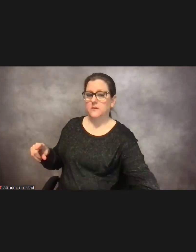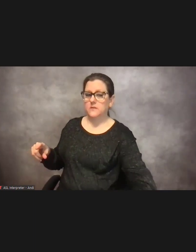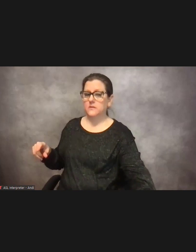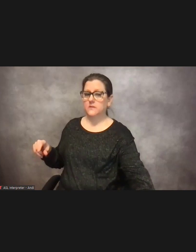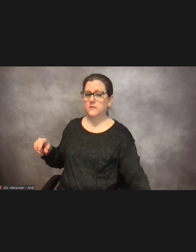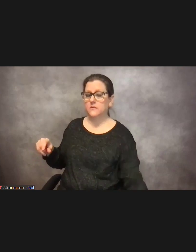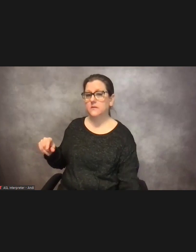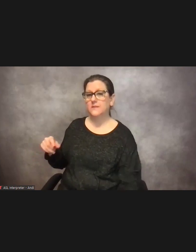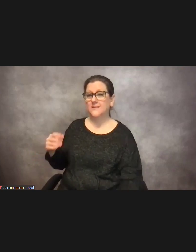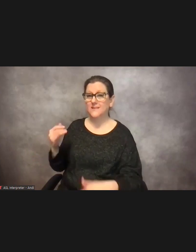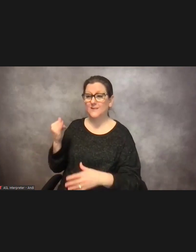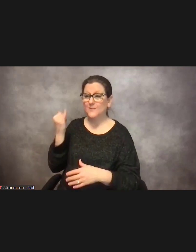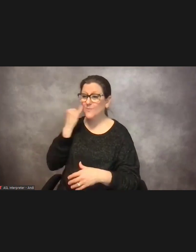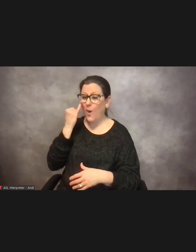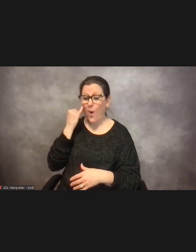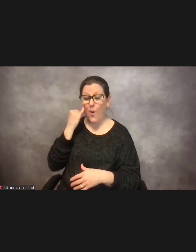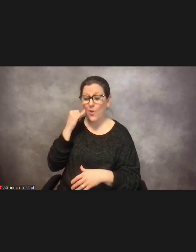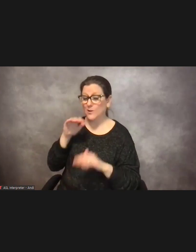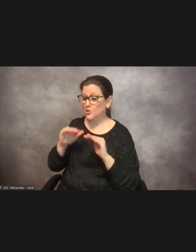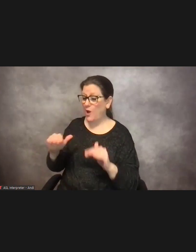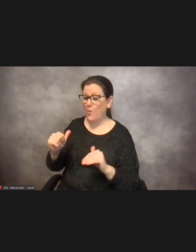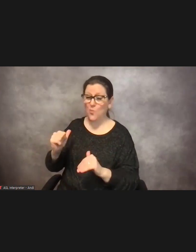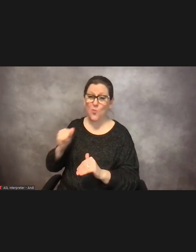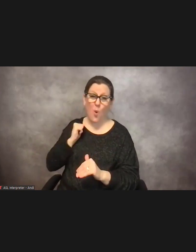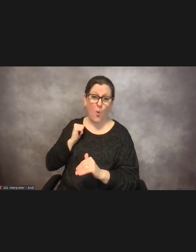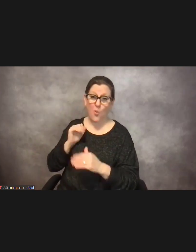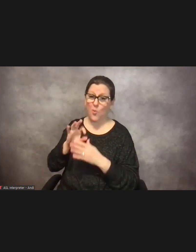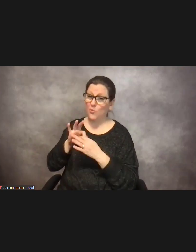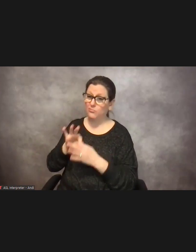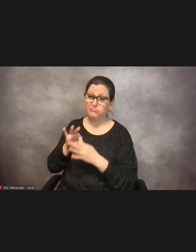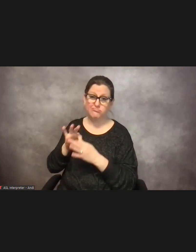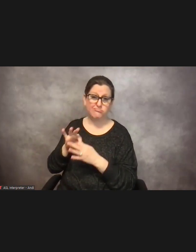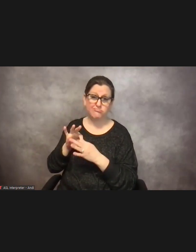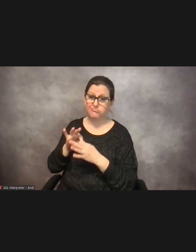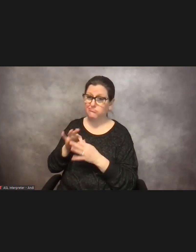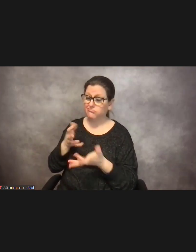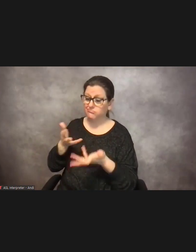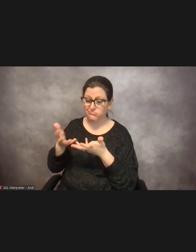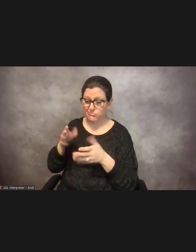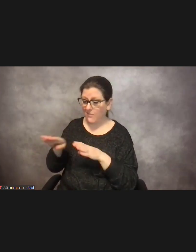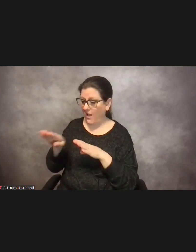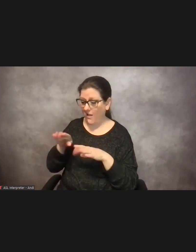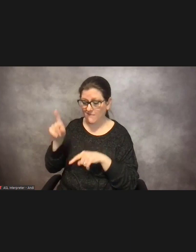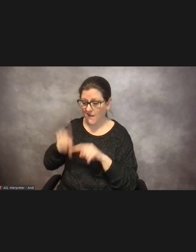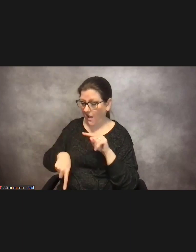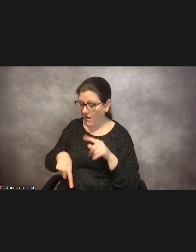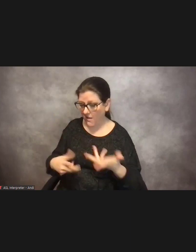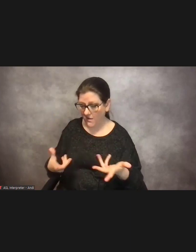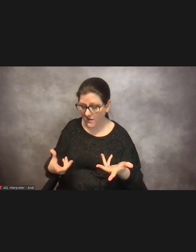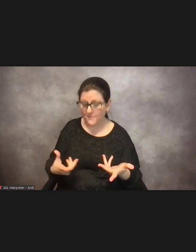question is what if you can't get a child to cooperate for a screening?